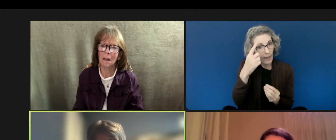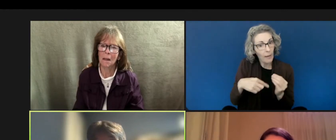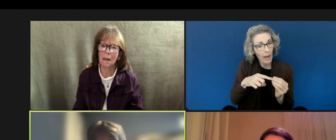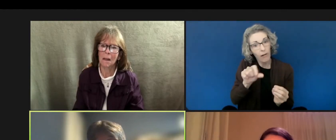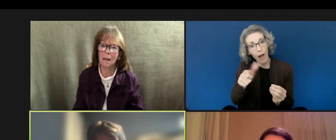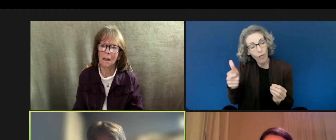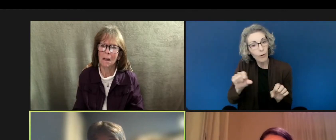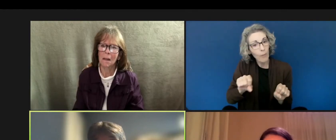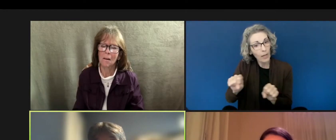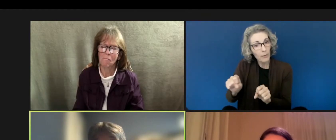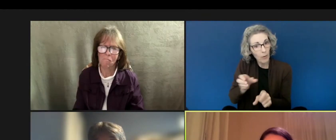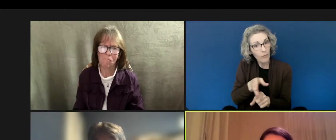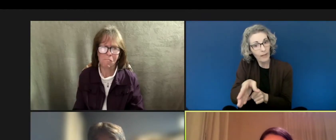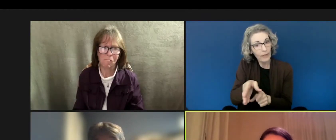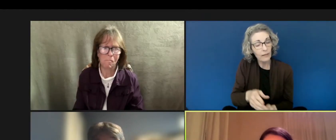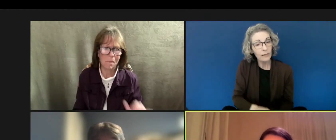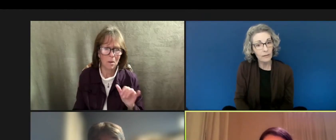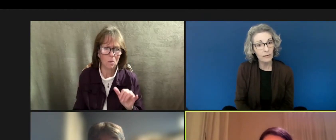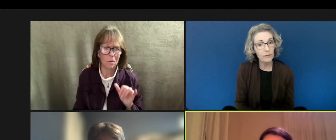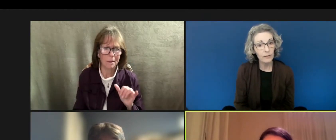I see, okay.